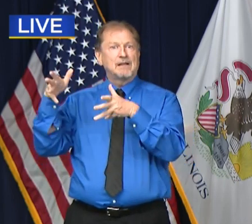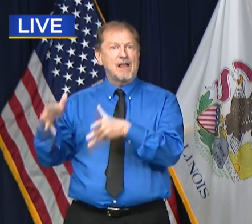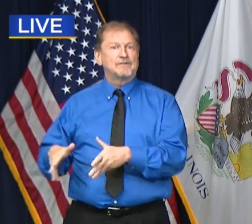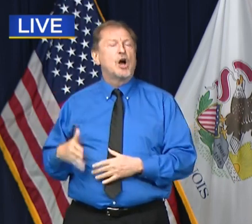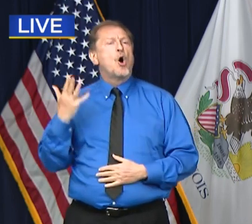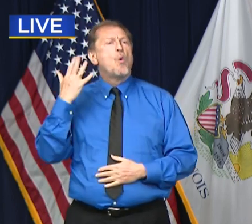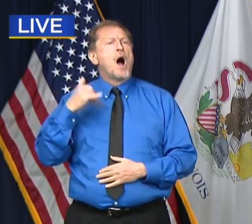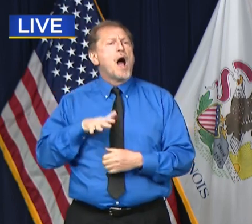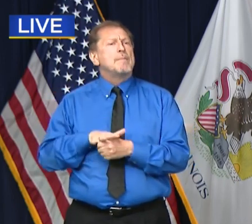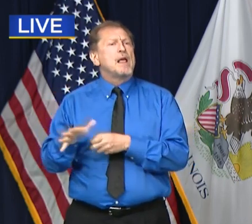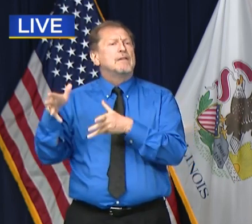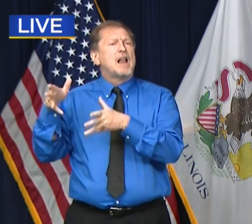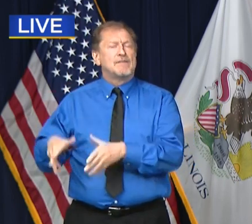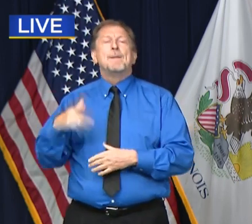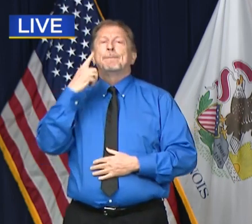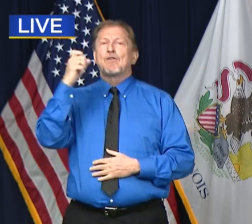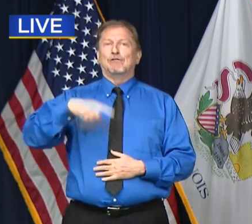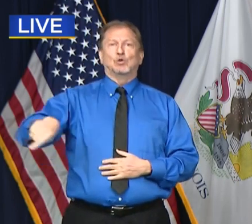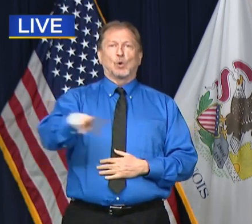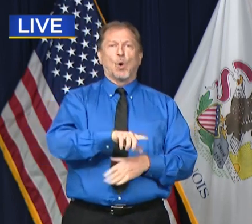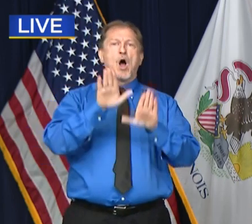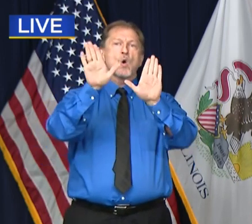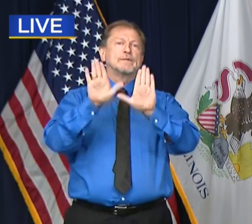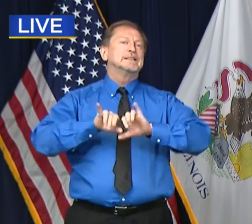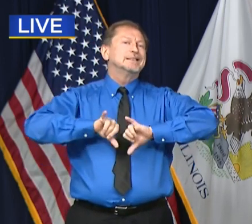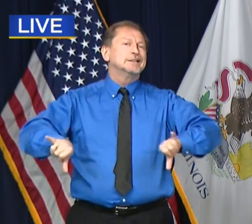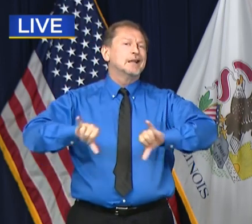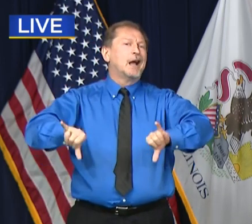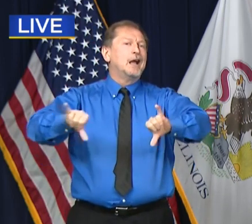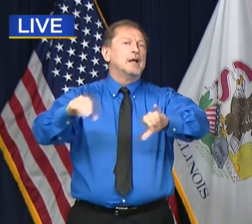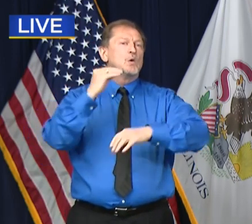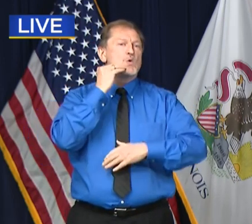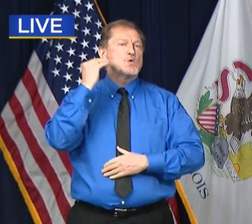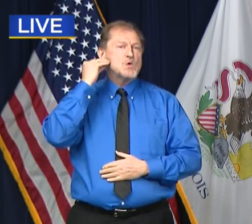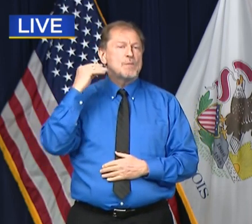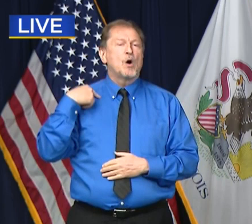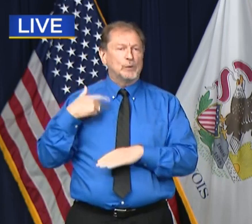I COVID-19 PATIENTS. THAT IS A LOT LOWER THAN WE HAD EXPECTED AT THIS POINT. IT IS BECAUSE OF THE AMAZING